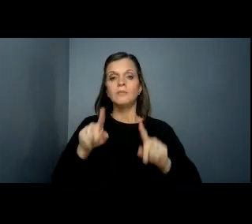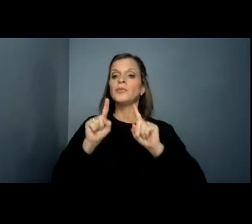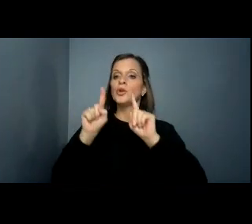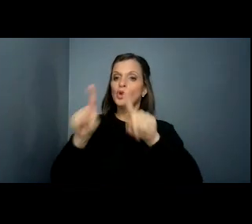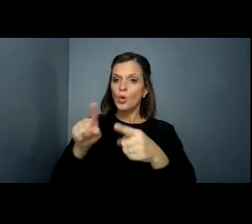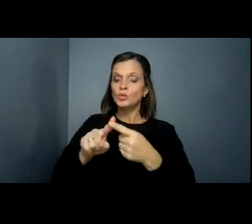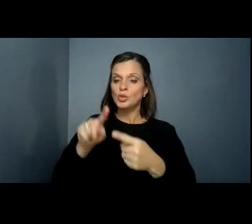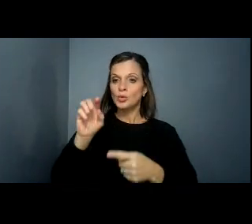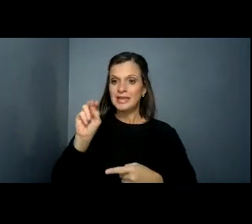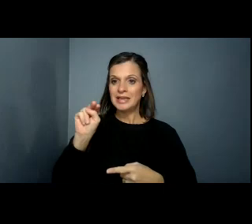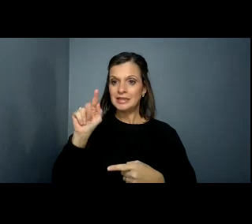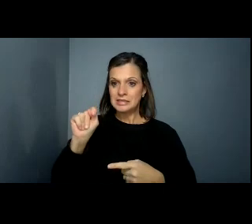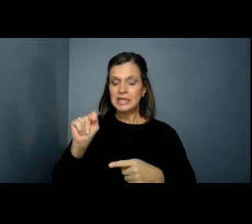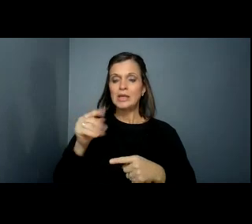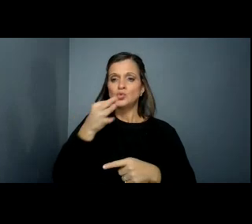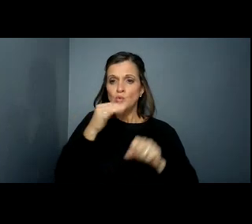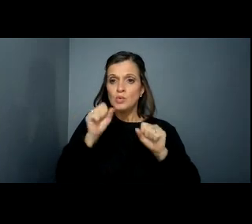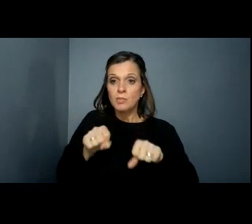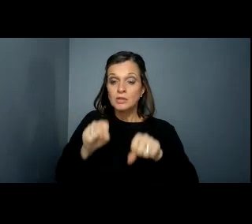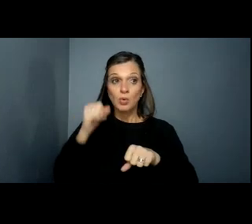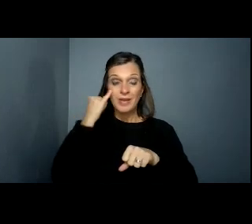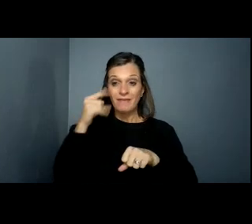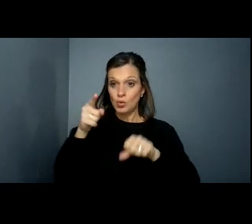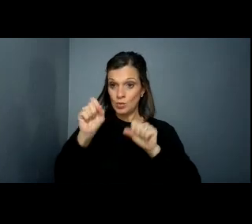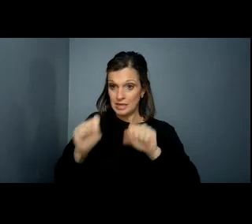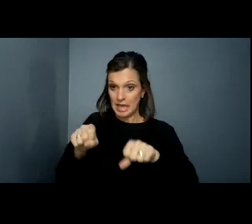There is a chance that a shot. That's steroids.